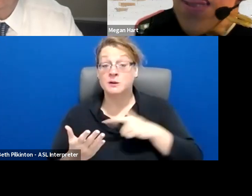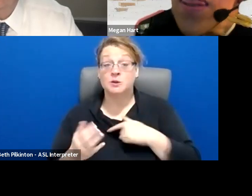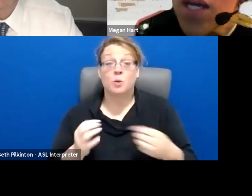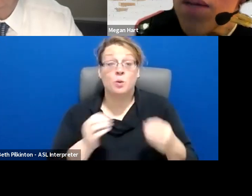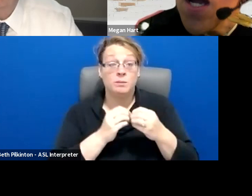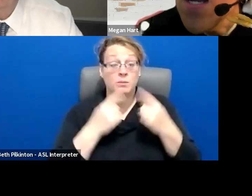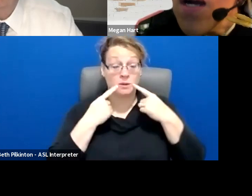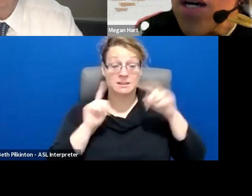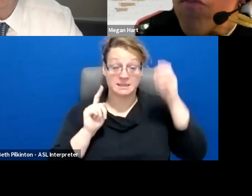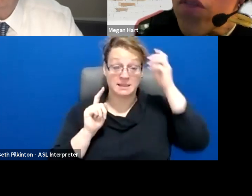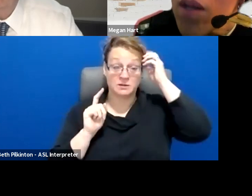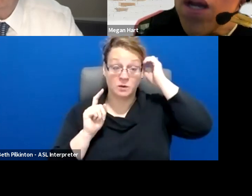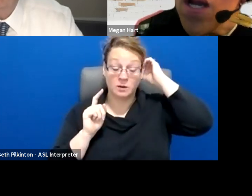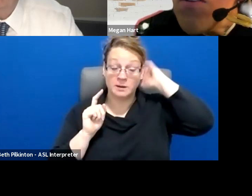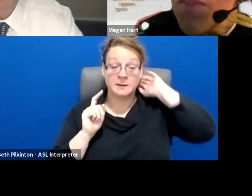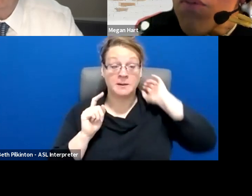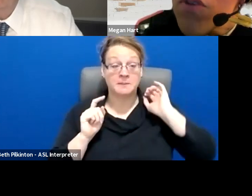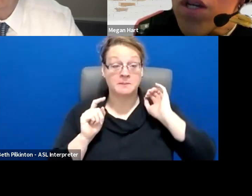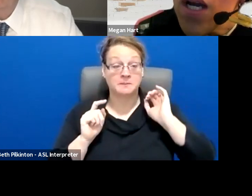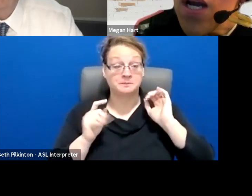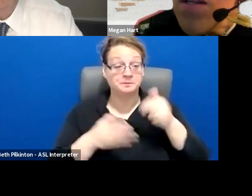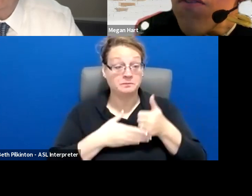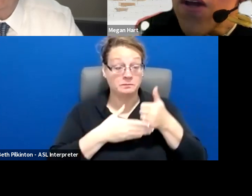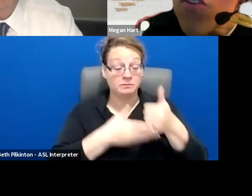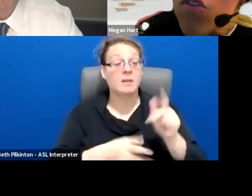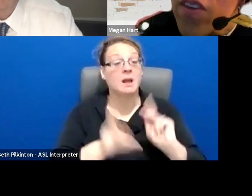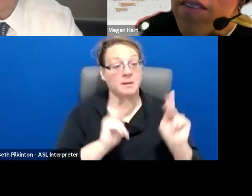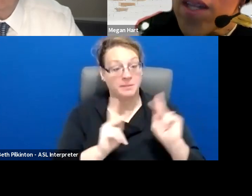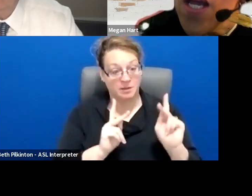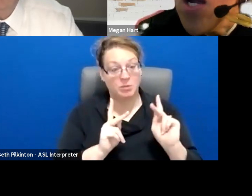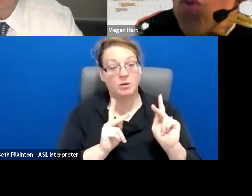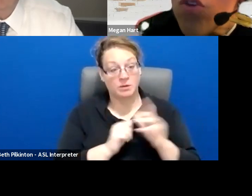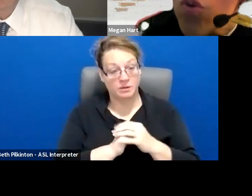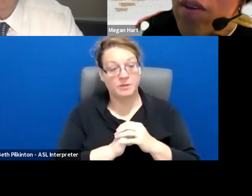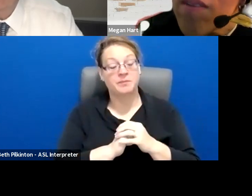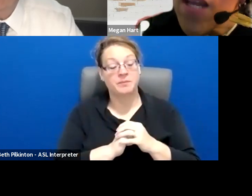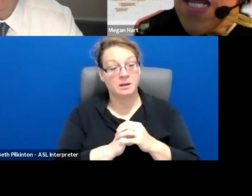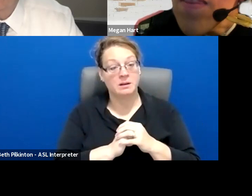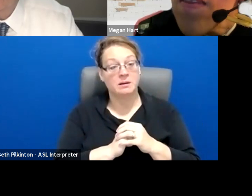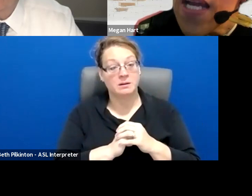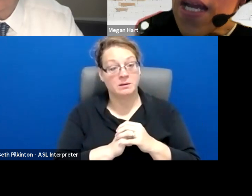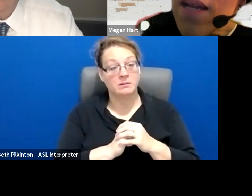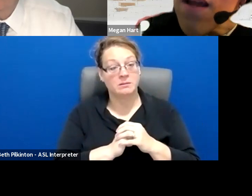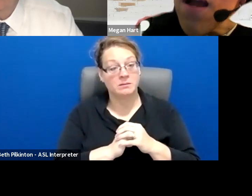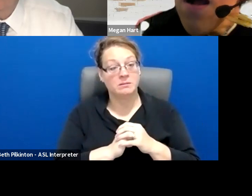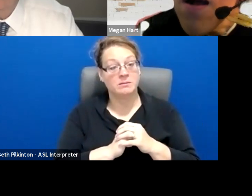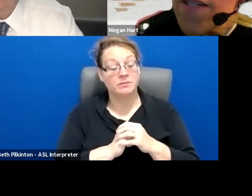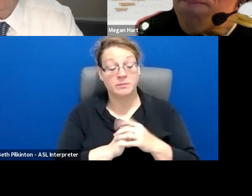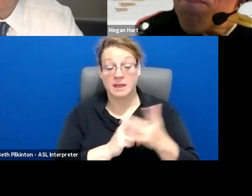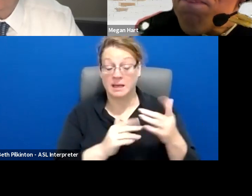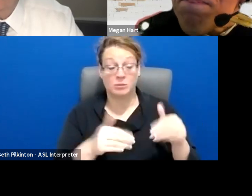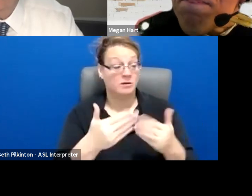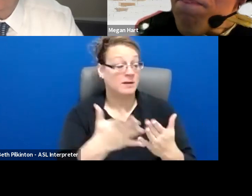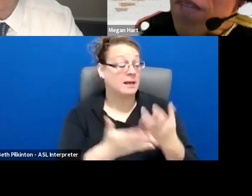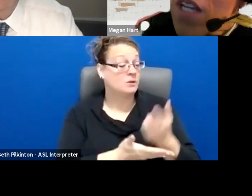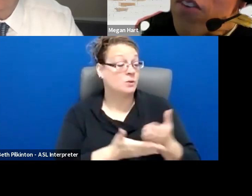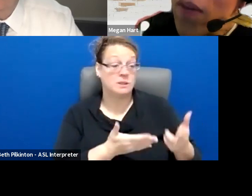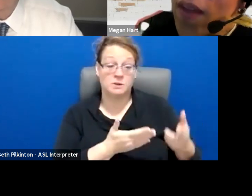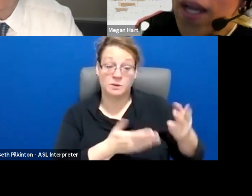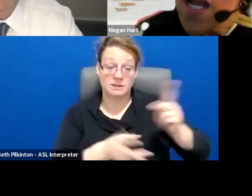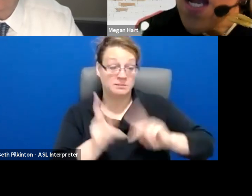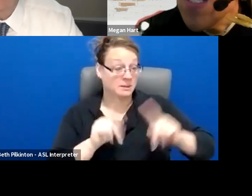And identify with the needs of those that we serve.